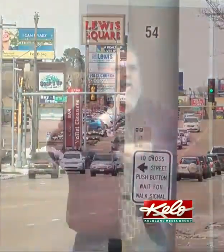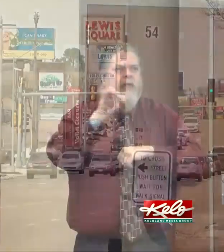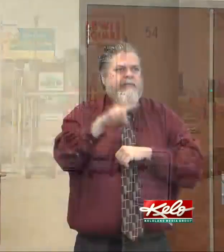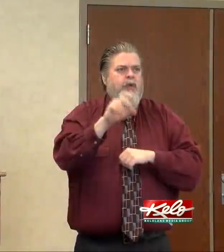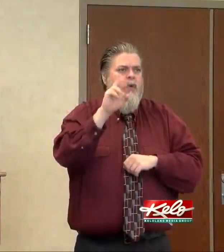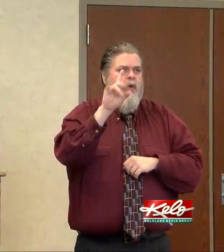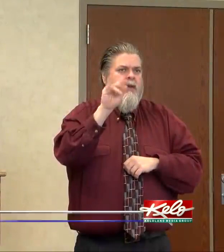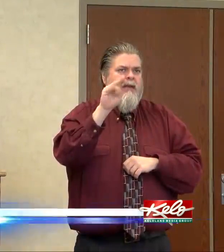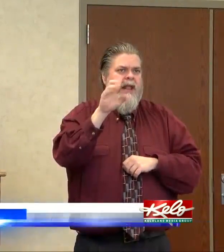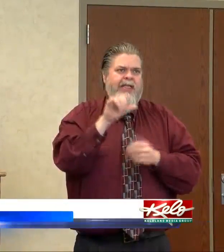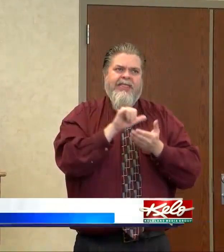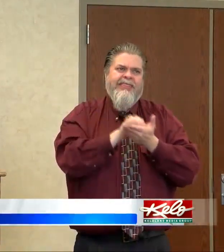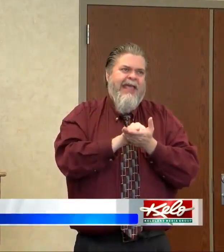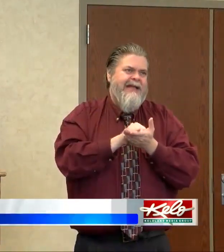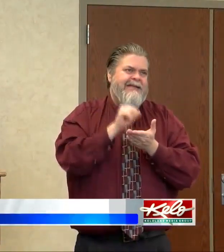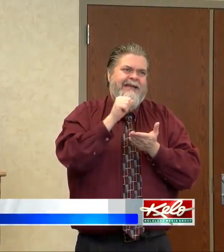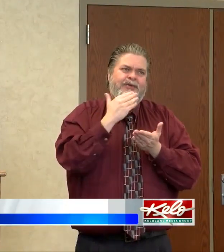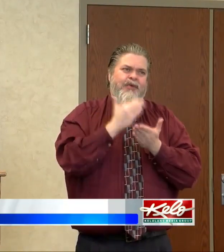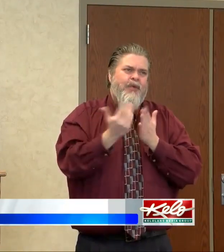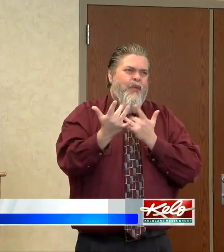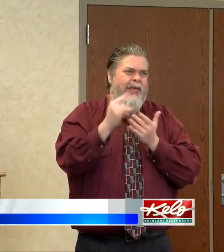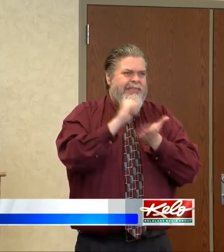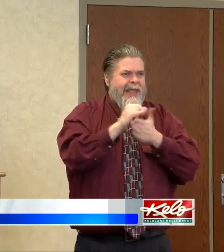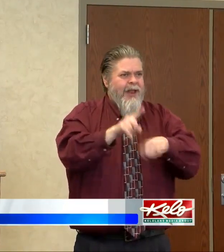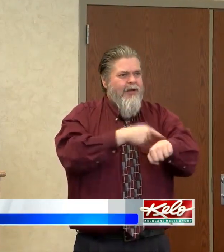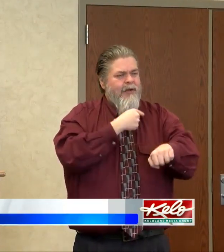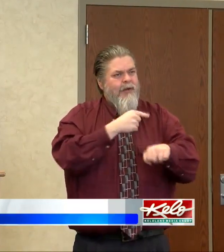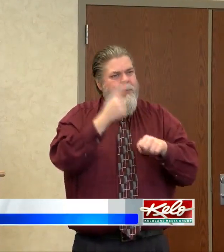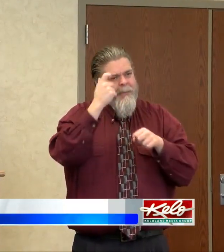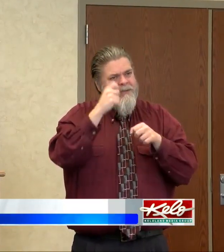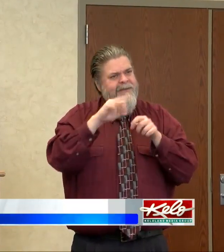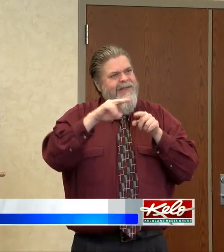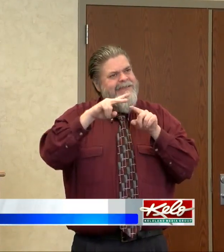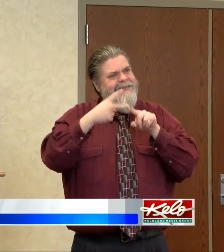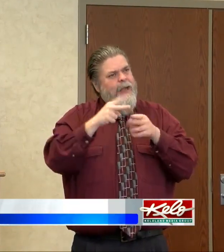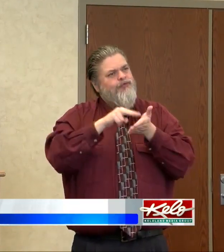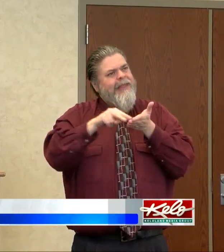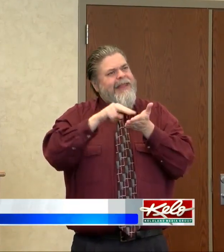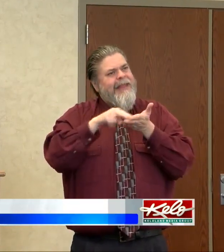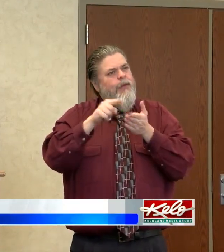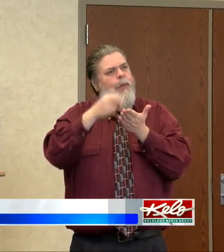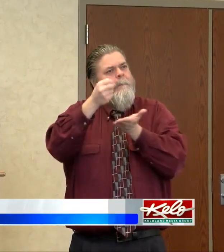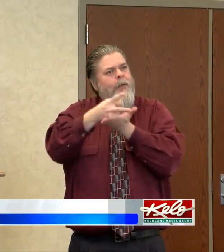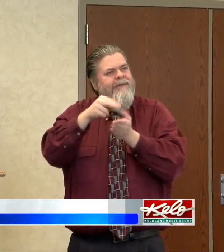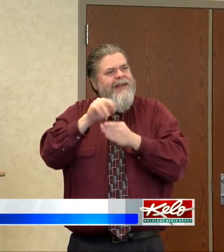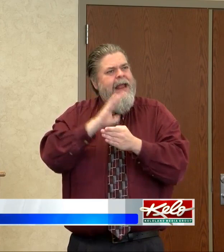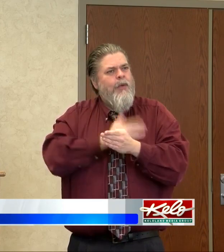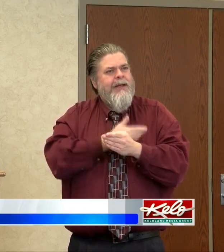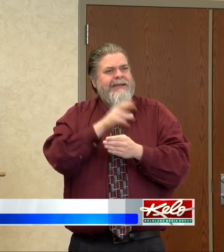LAW. "QUITE HONESTLY, IT'S CRAP WE HAVE TO WAIT THAT LONG. THAT'S